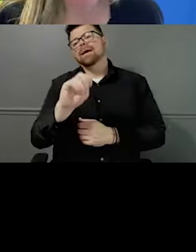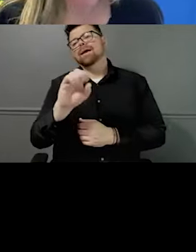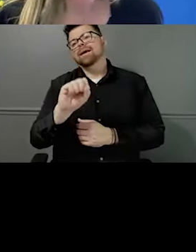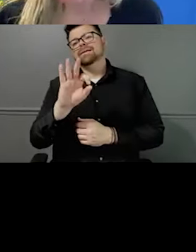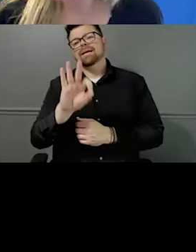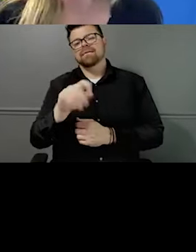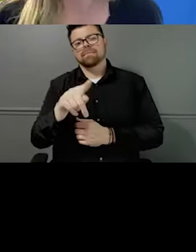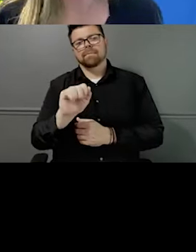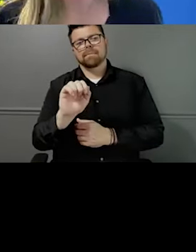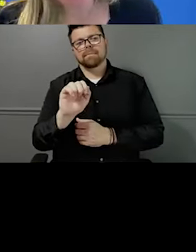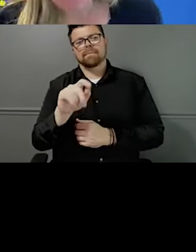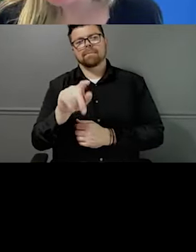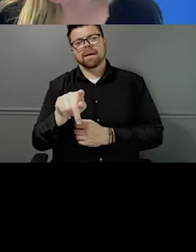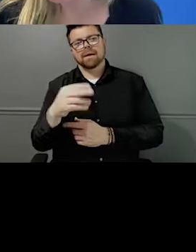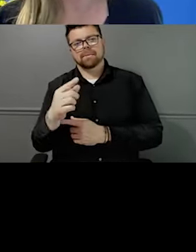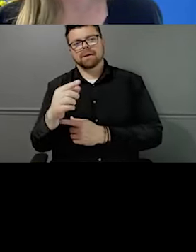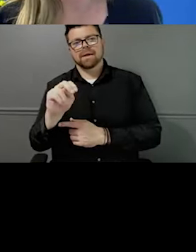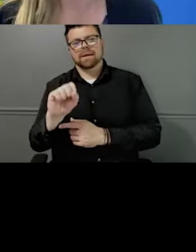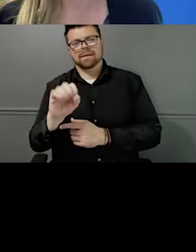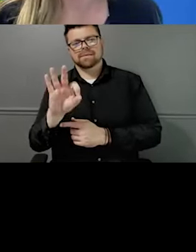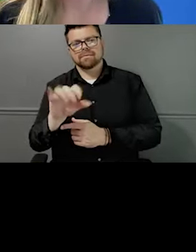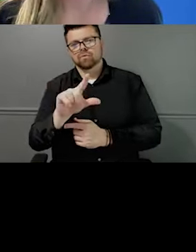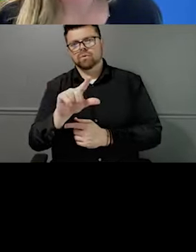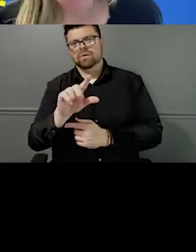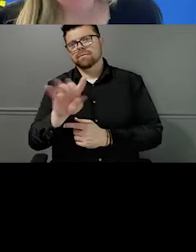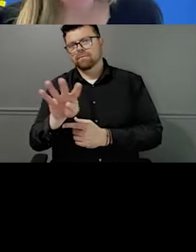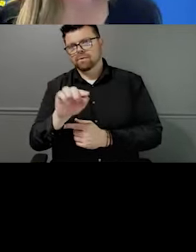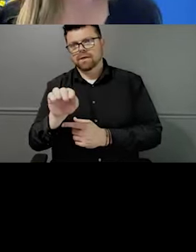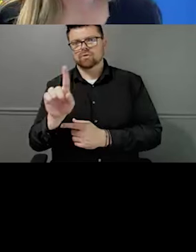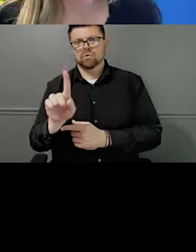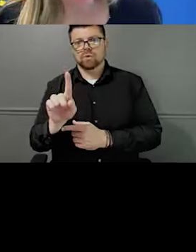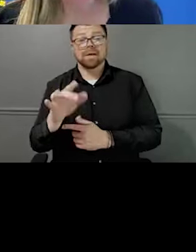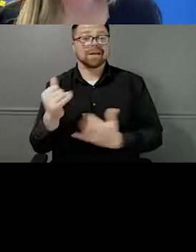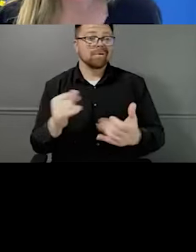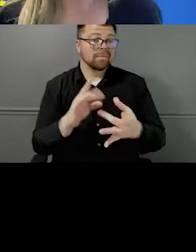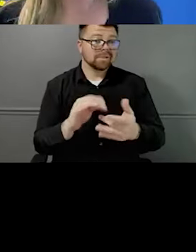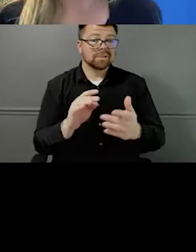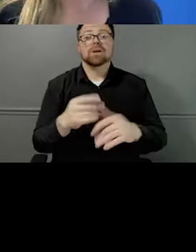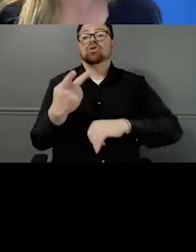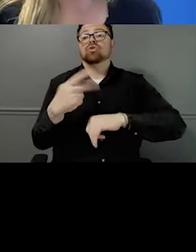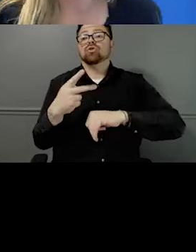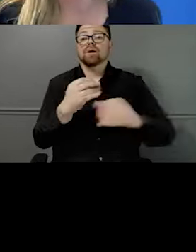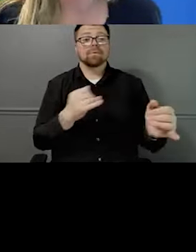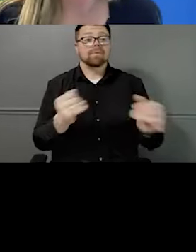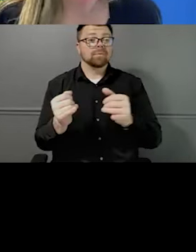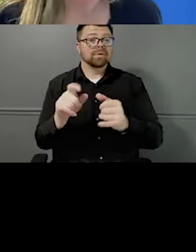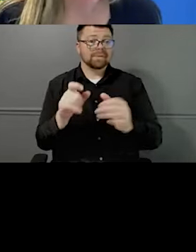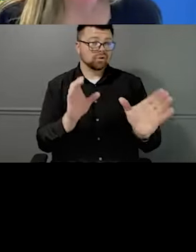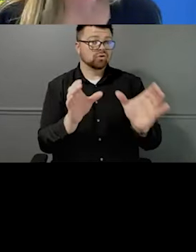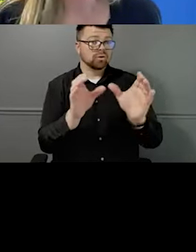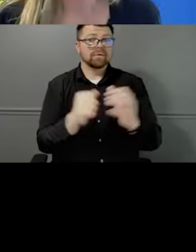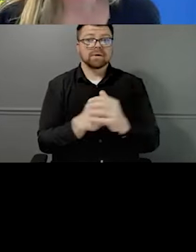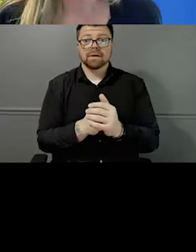As I've mentioned, now twice, an individual will have to certify that they are not a party to